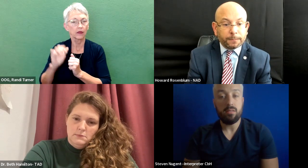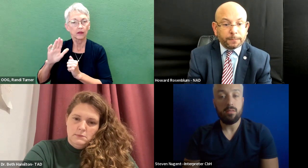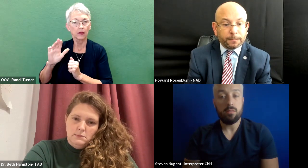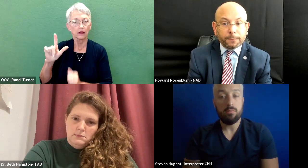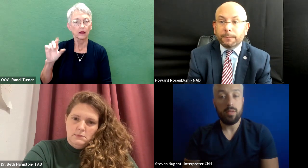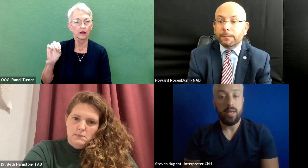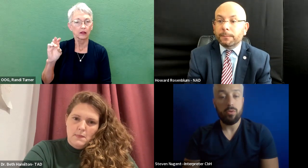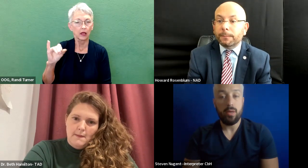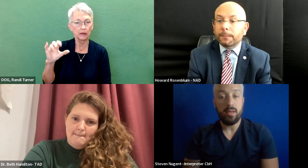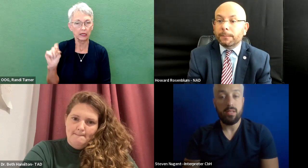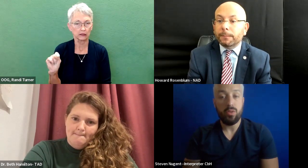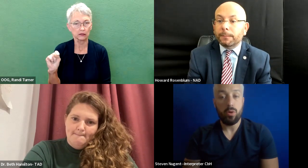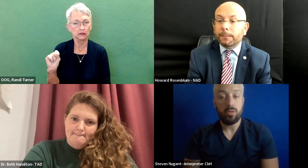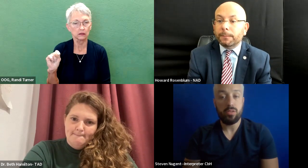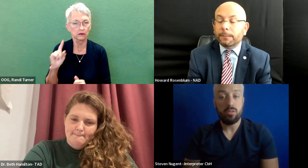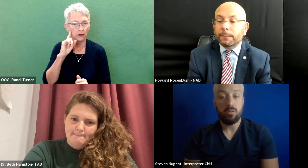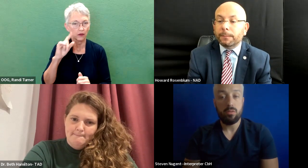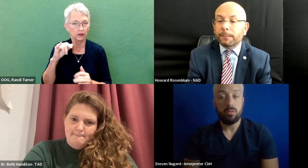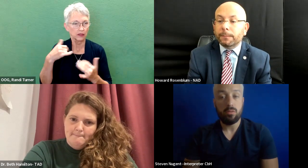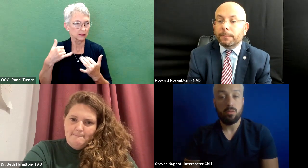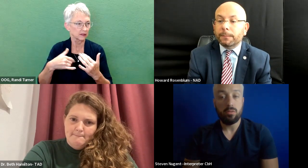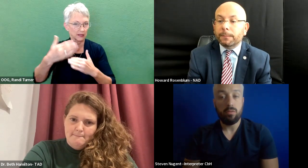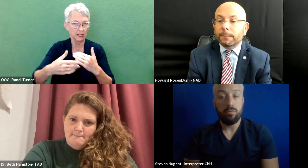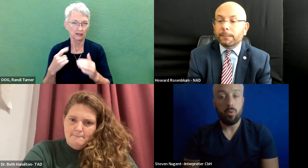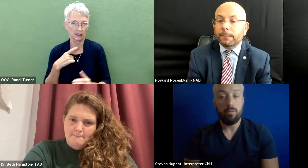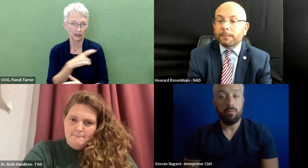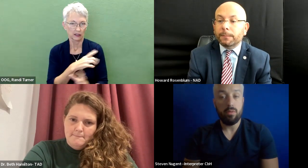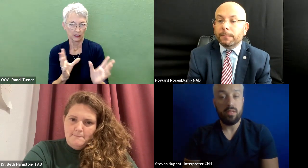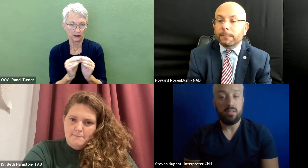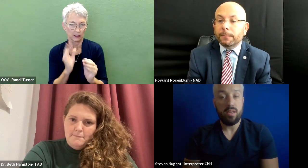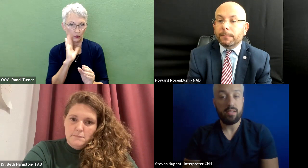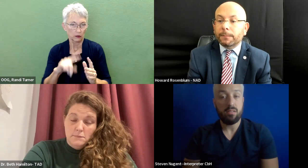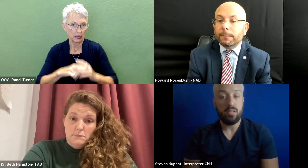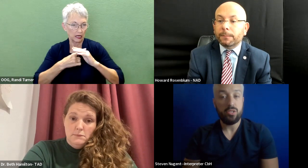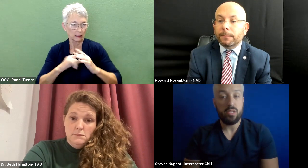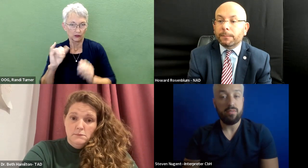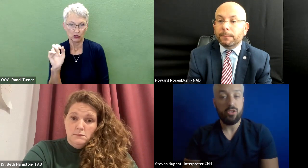Randi Turner: Beth, would you be able to talk a little bit about what work TAD has